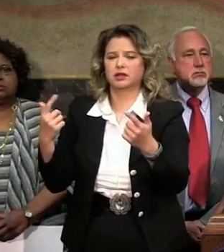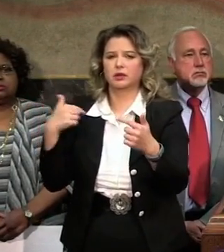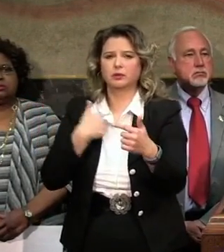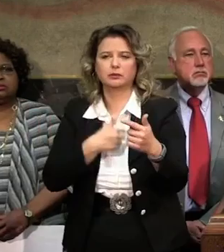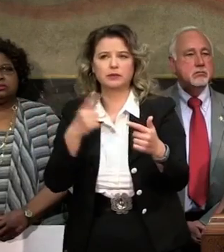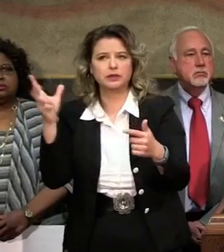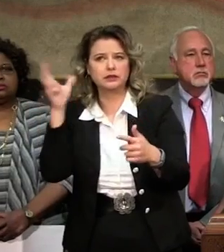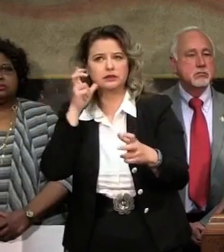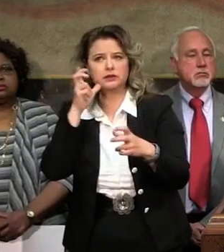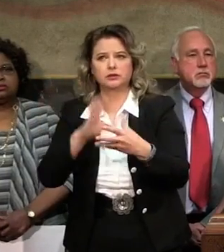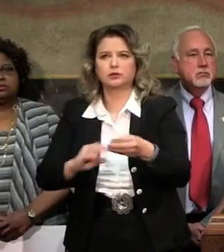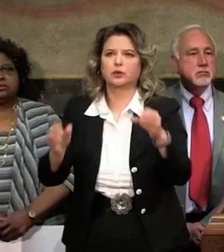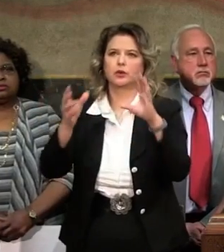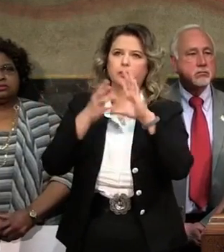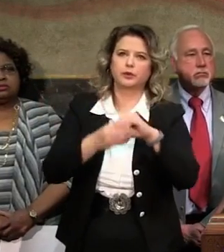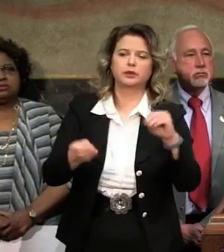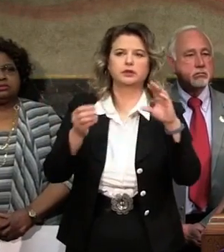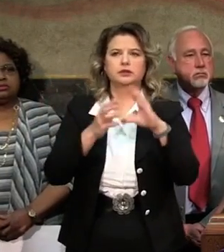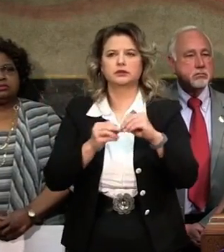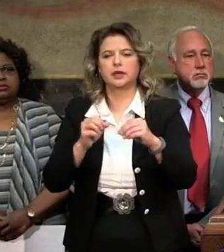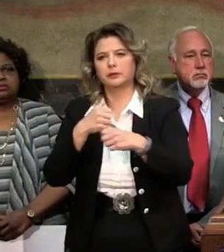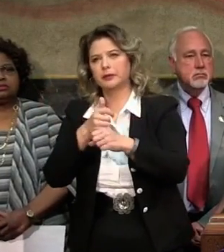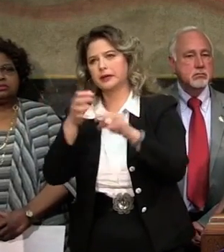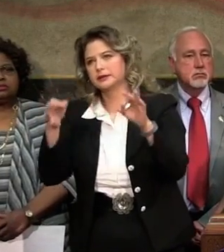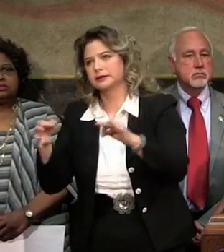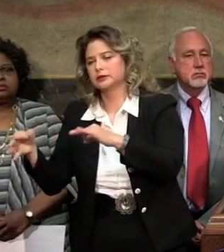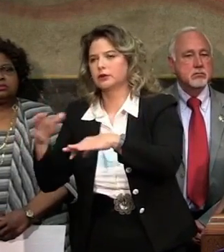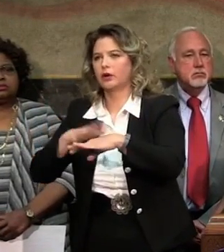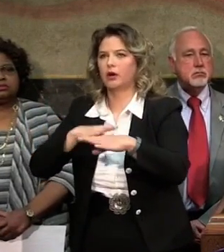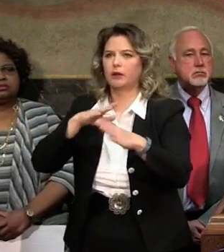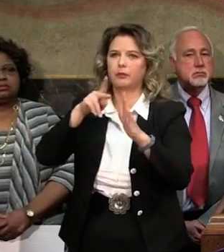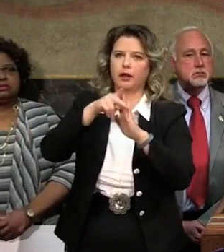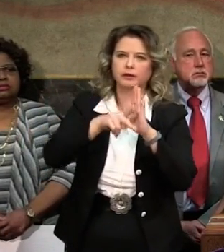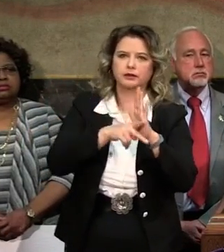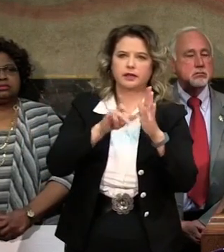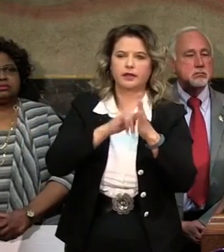anecdote and made decisions on policy that have taken us in the direction that